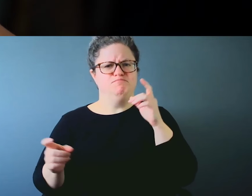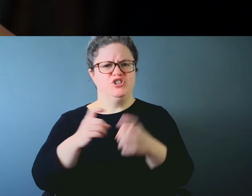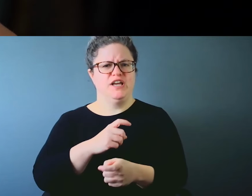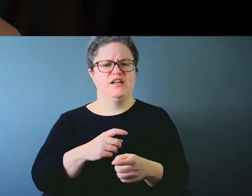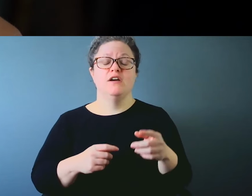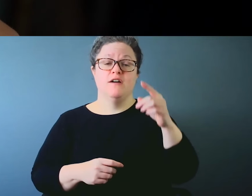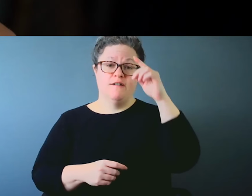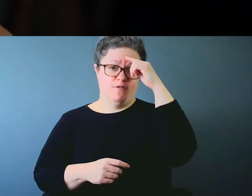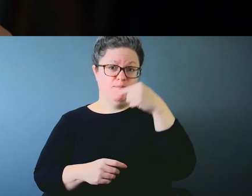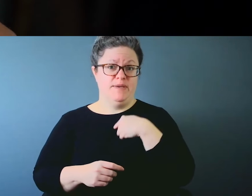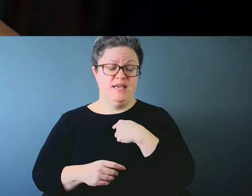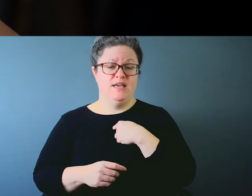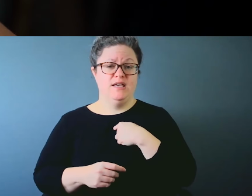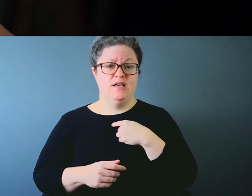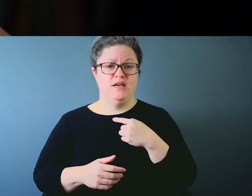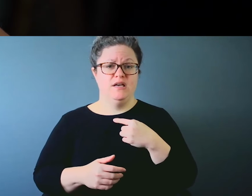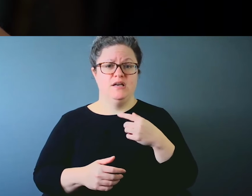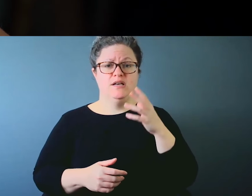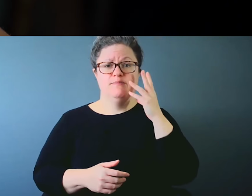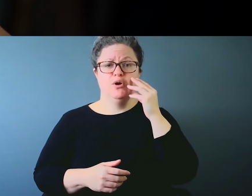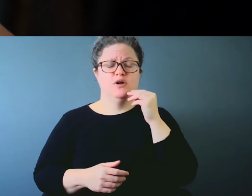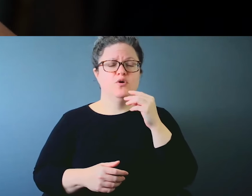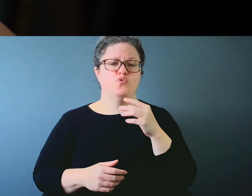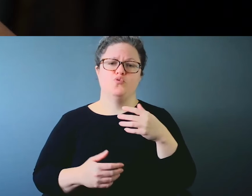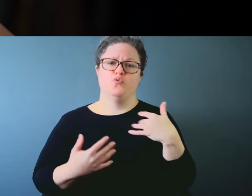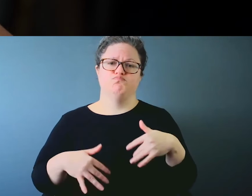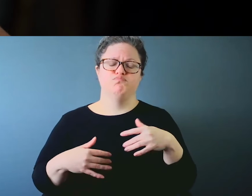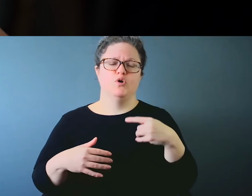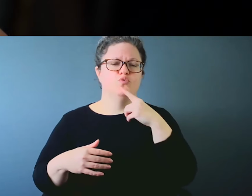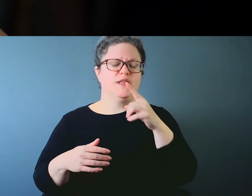Like, for me, the experience was very much about like an openness of consciousness.